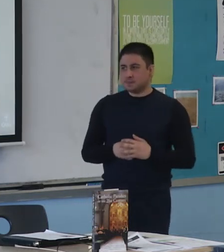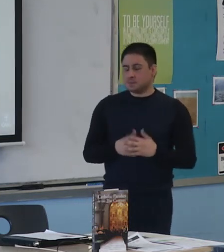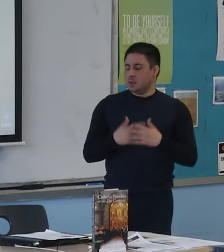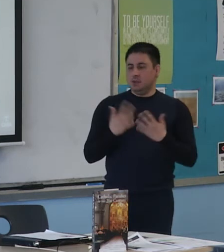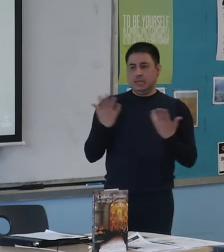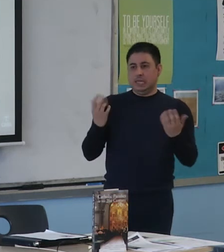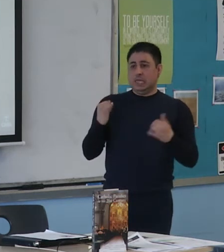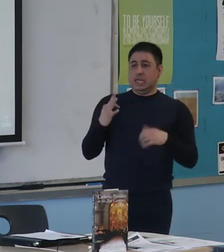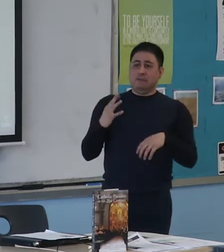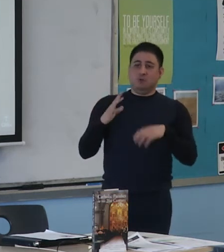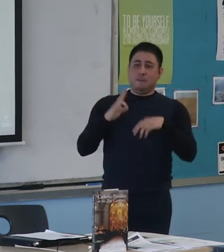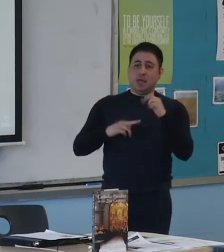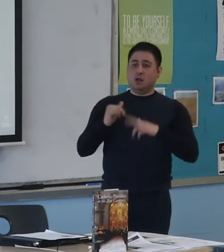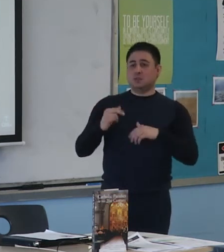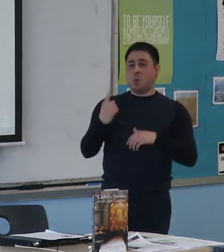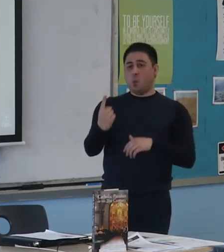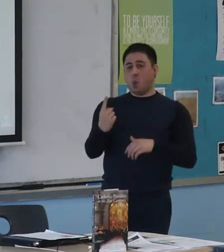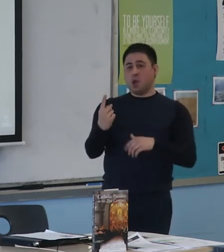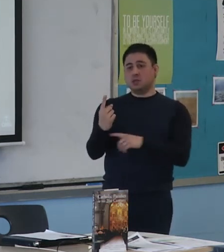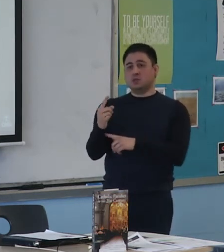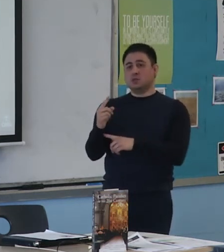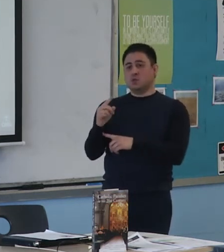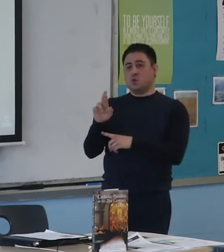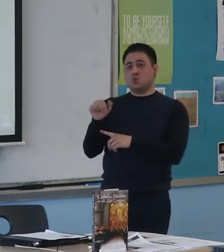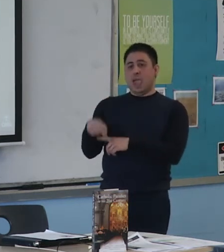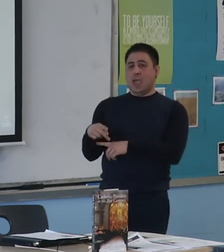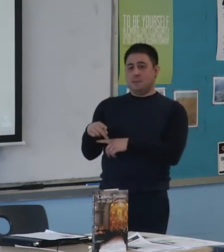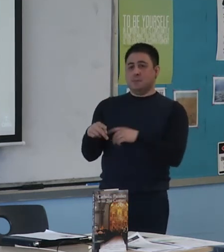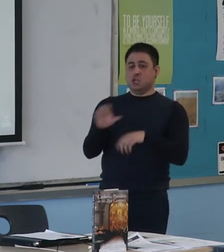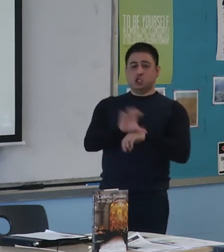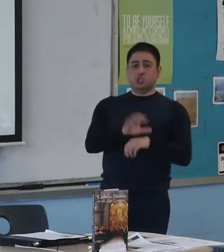know, if you build a ramp for an old church, you know, and the pastor and